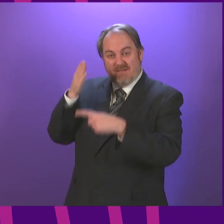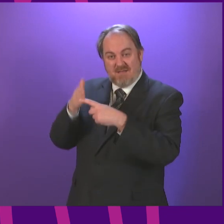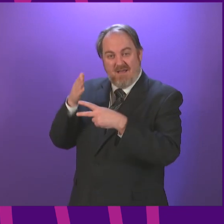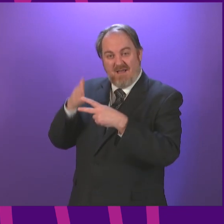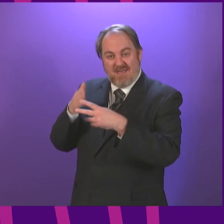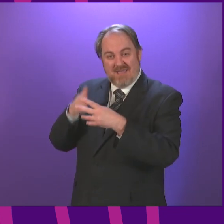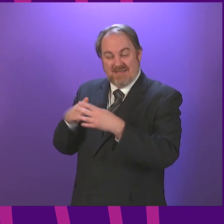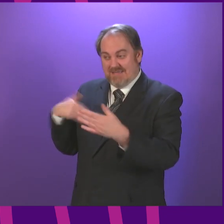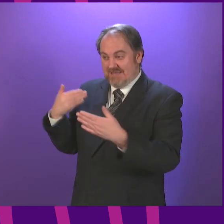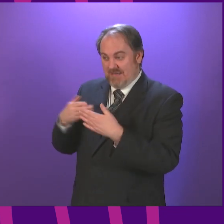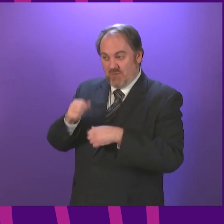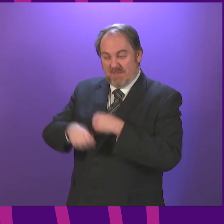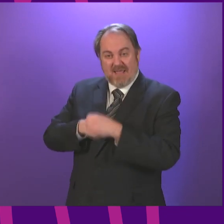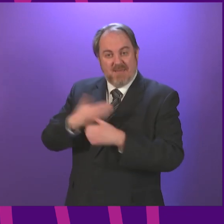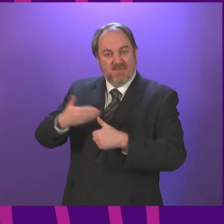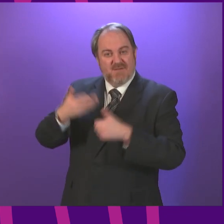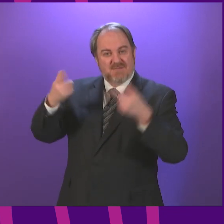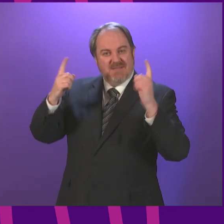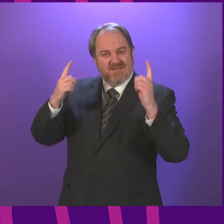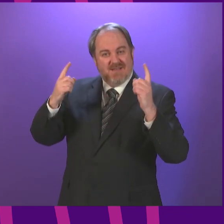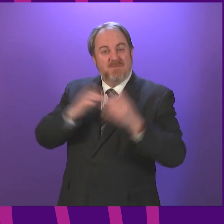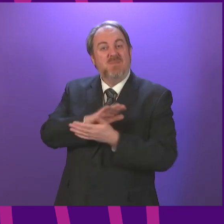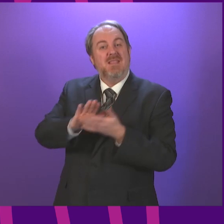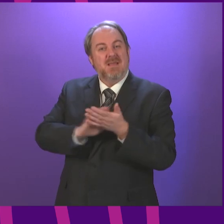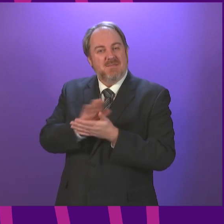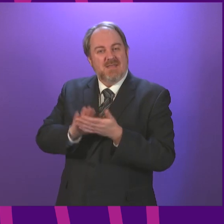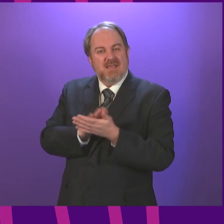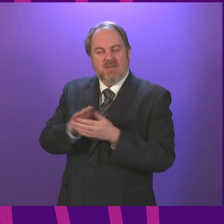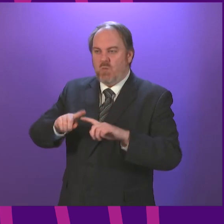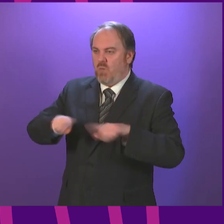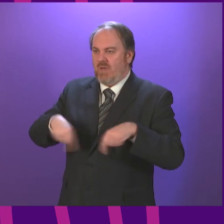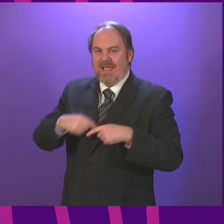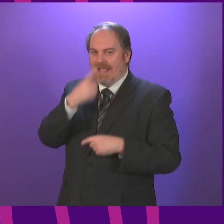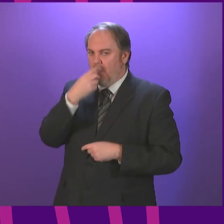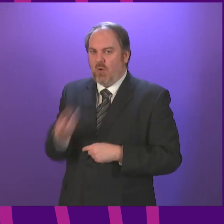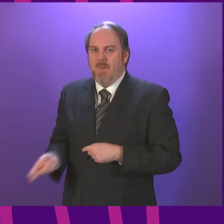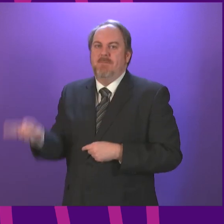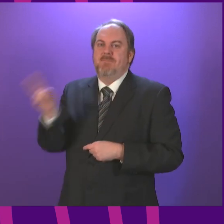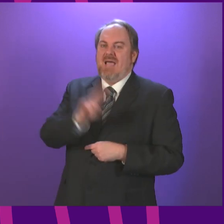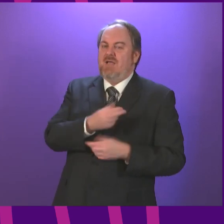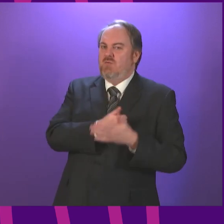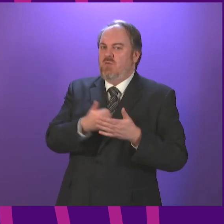Does that not show that we cannot come through Covid and go back to the old arguments? Instead,